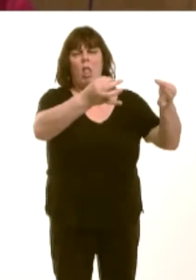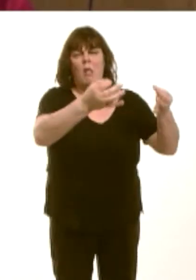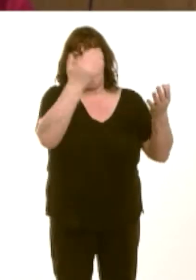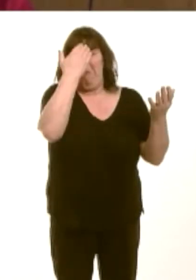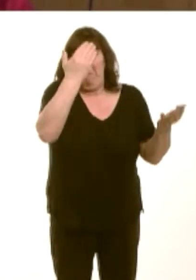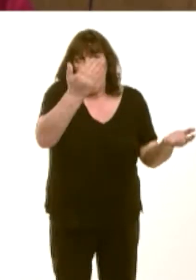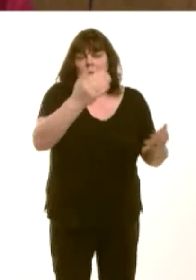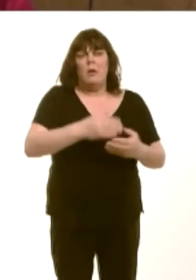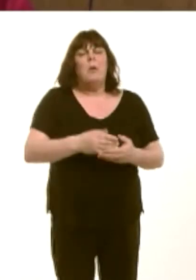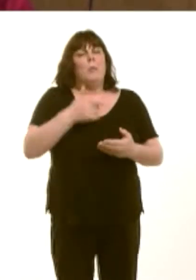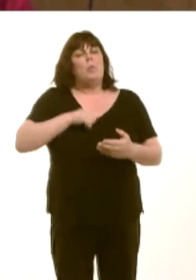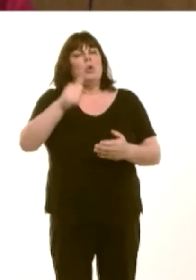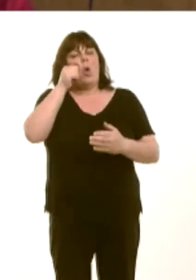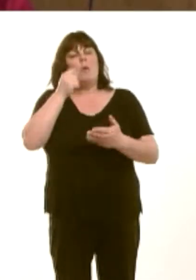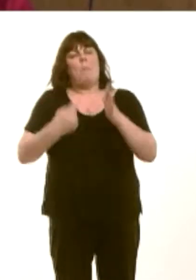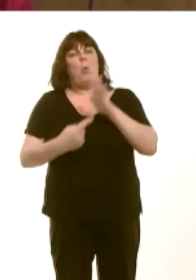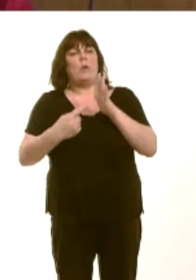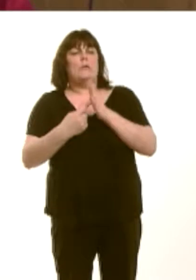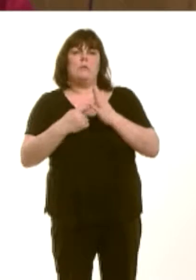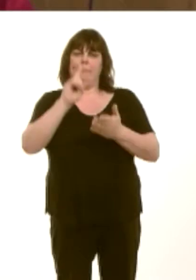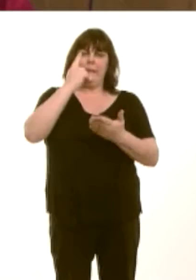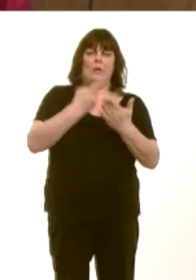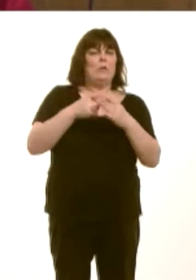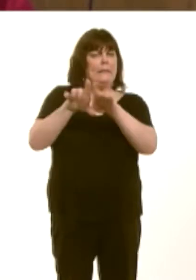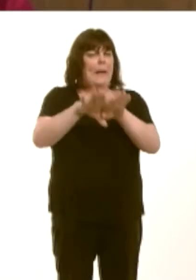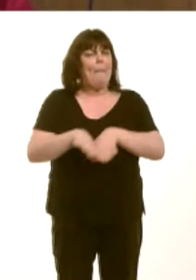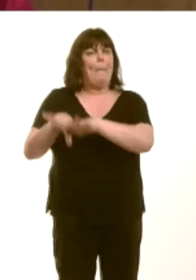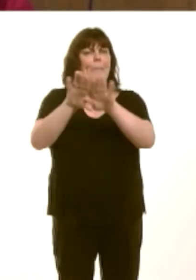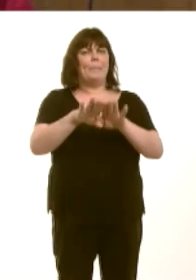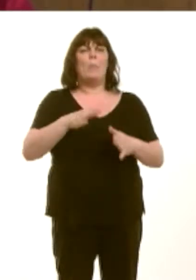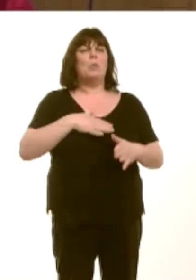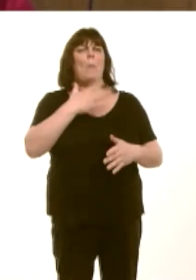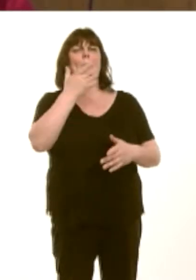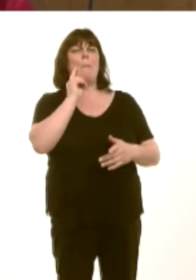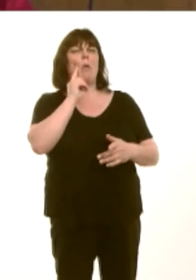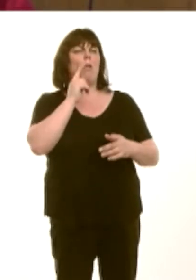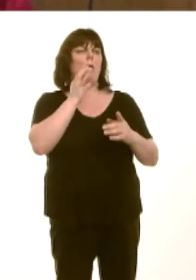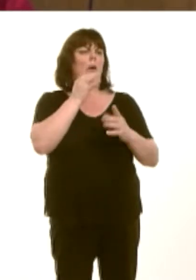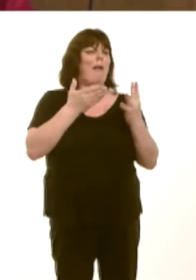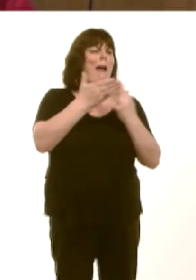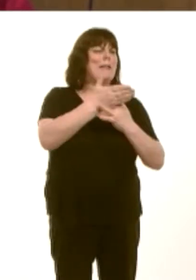We canít have a situation in the futureóand weíve seen themówhere people cannot get access to one drug in one part of Wales but can in another.